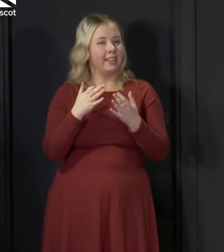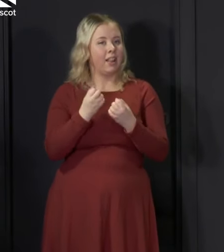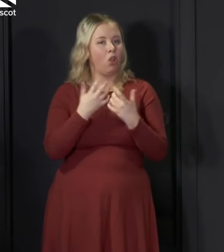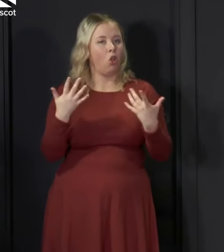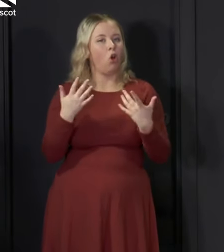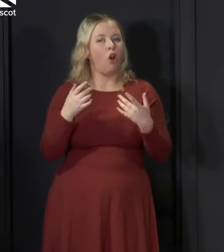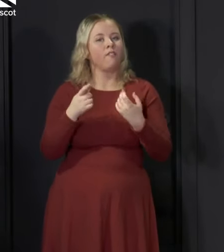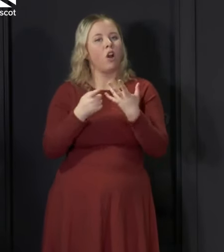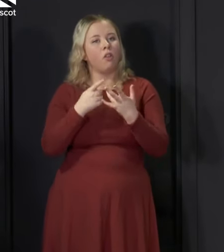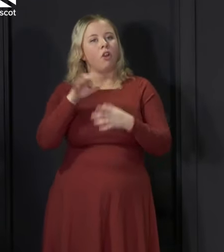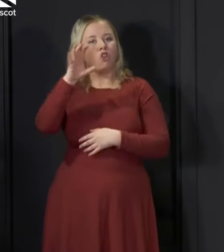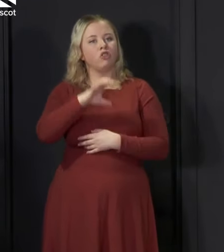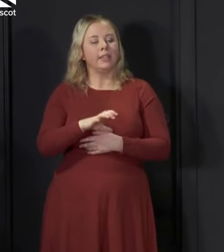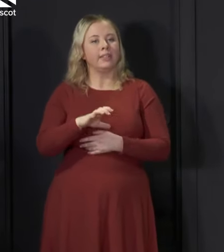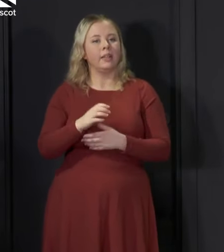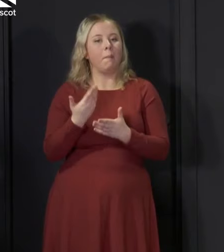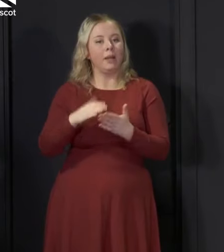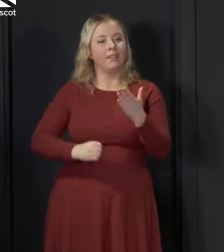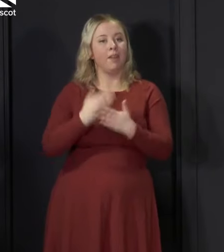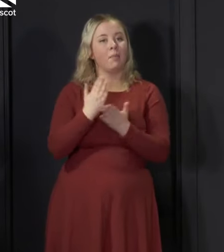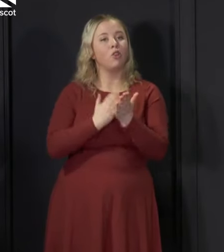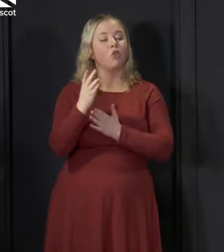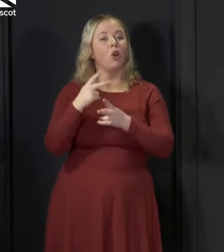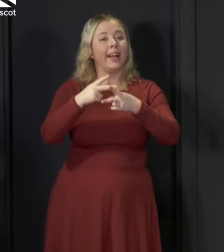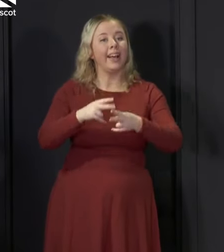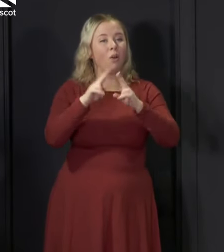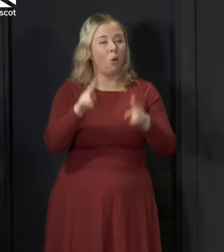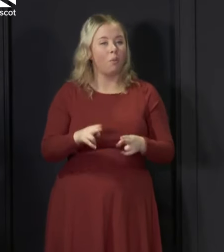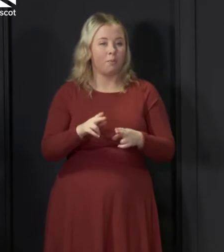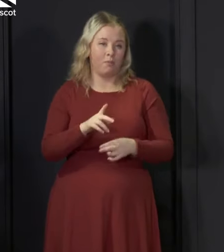countries, that care homes, for the reasons that I have already spoken about, are being